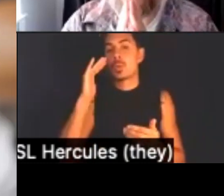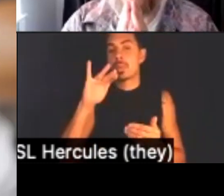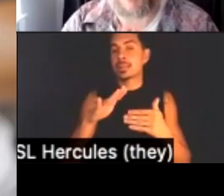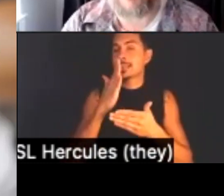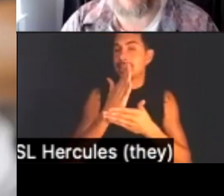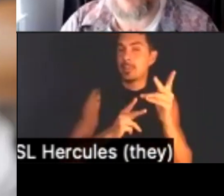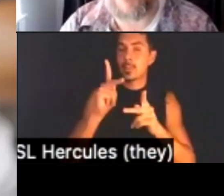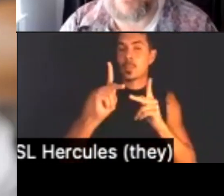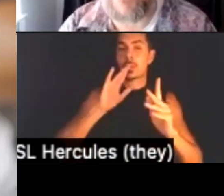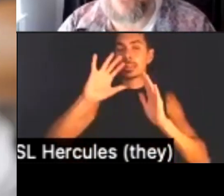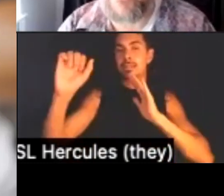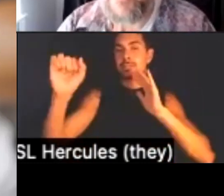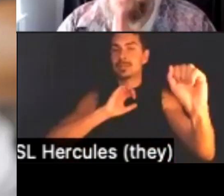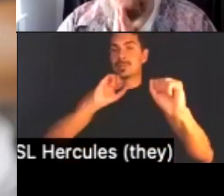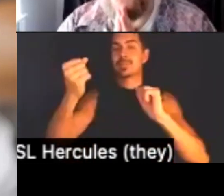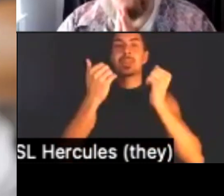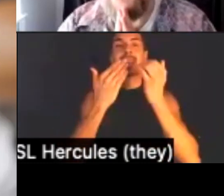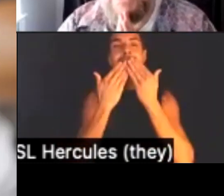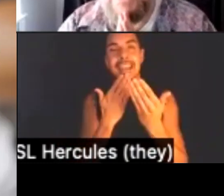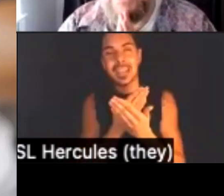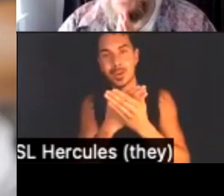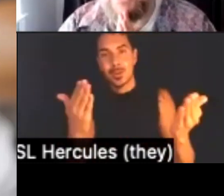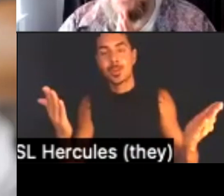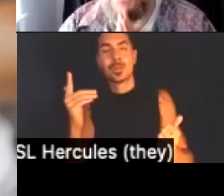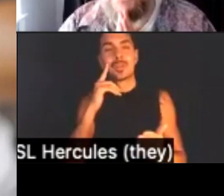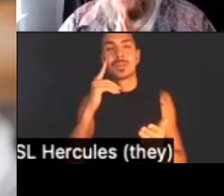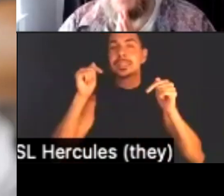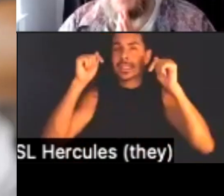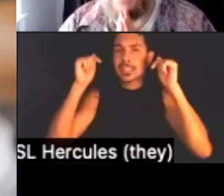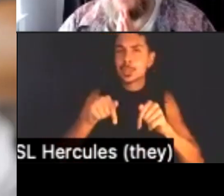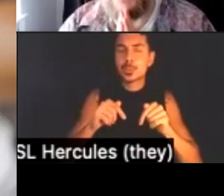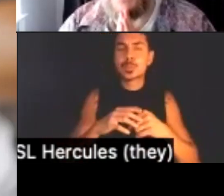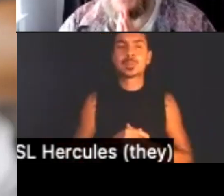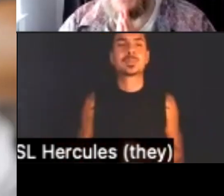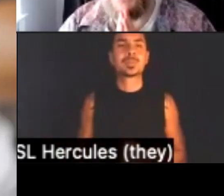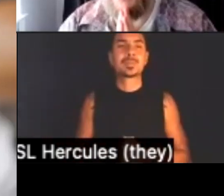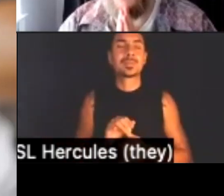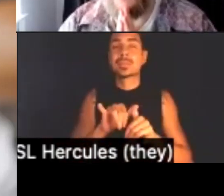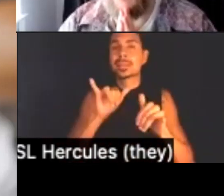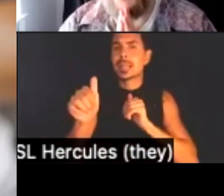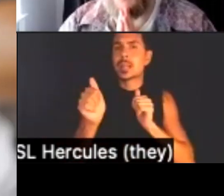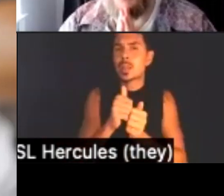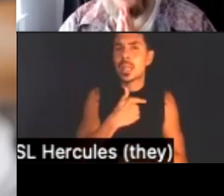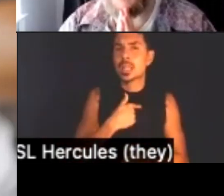and I really want to thank you for being here and staying with us for the whole time.